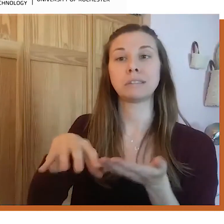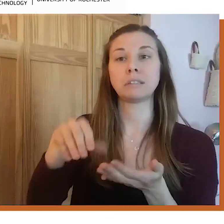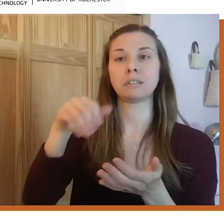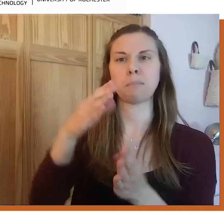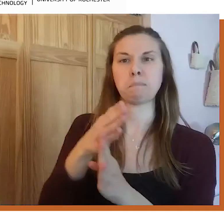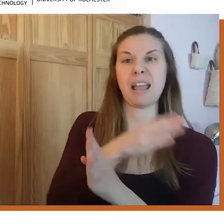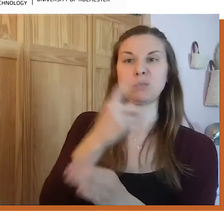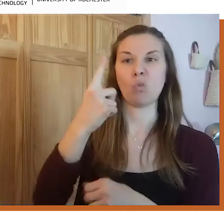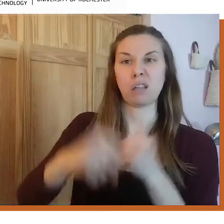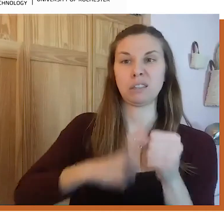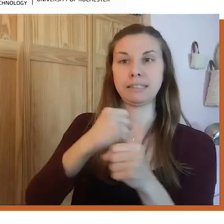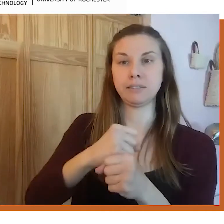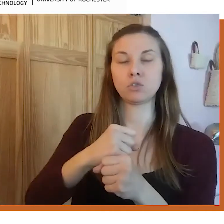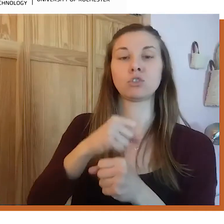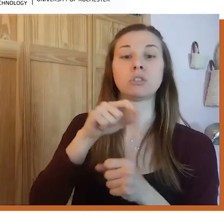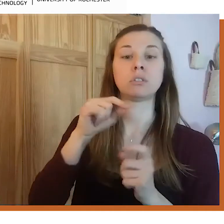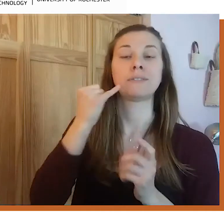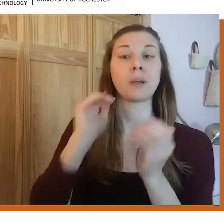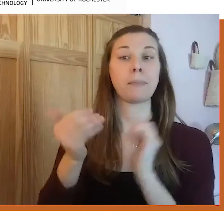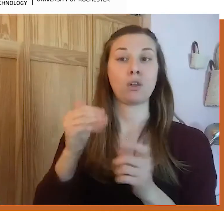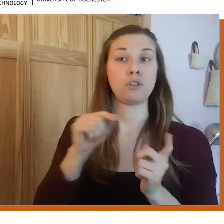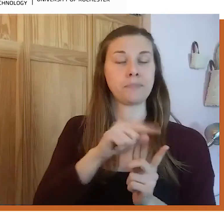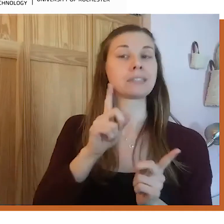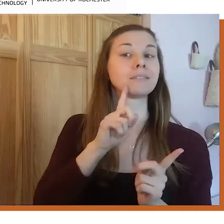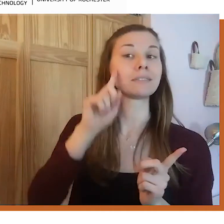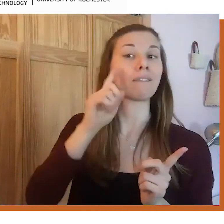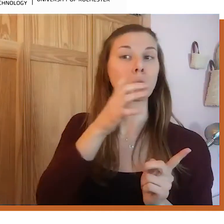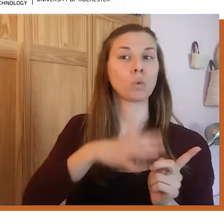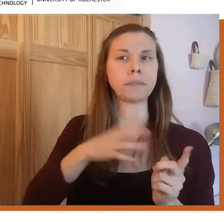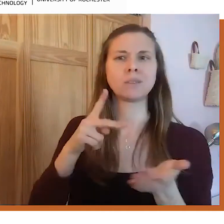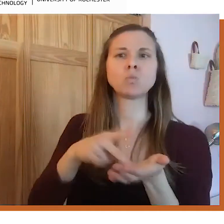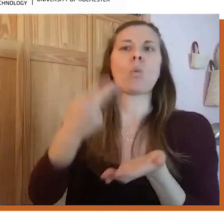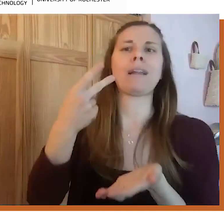over the past 12 months, Deaf women are twice as likely